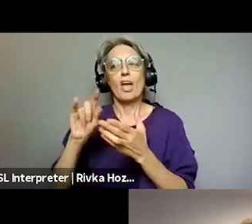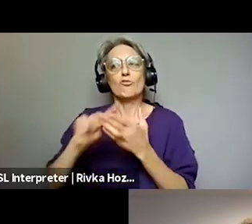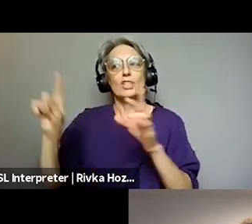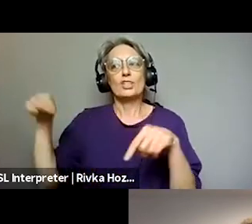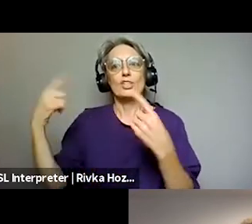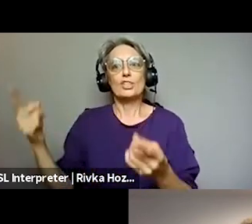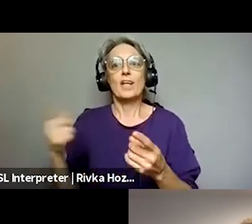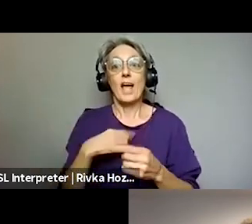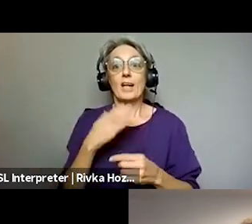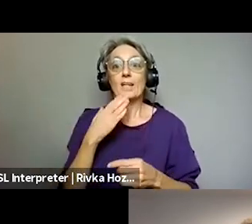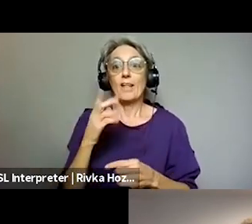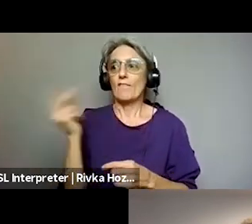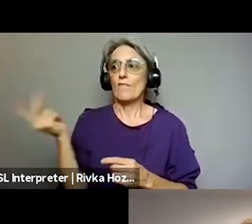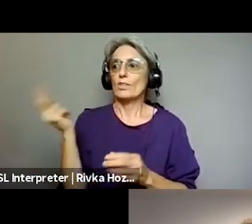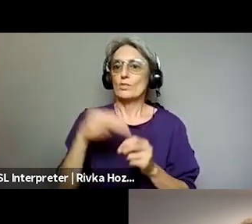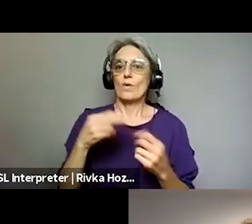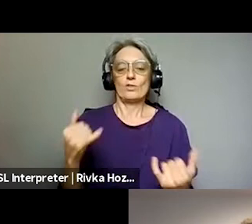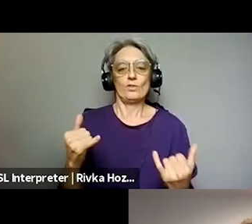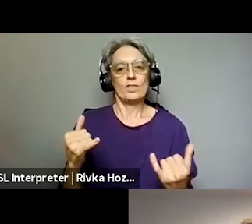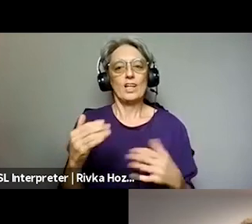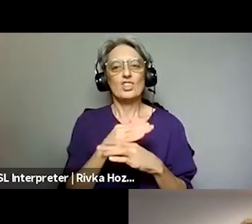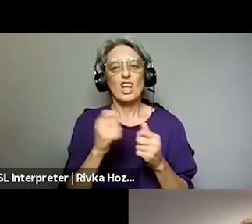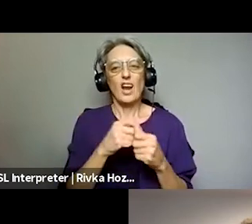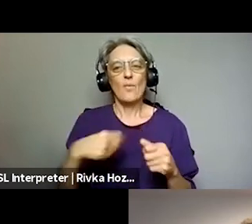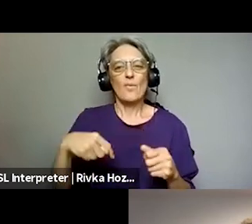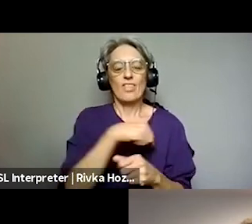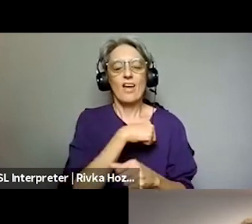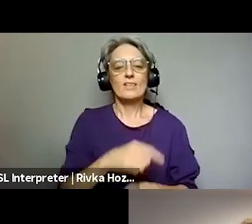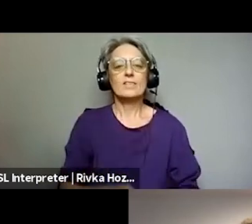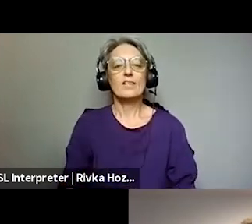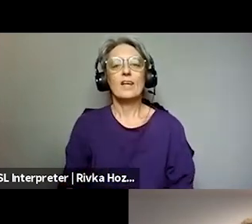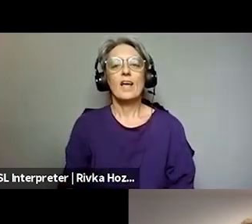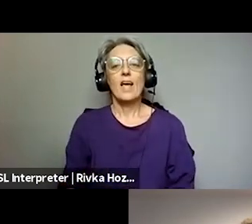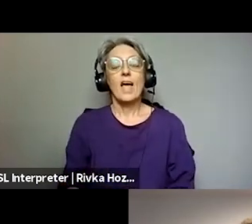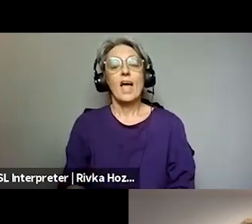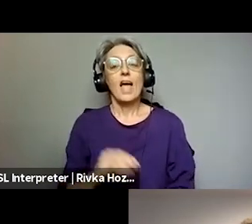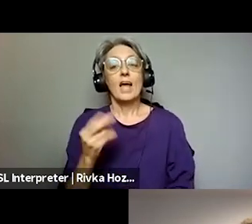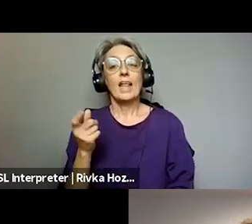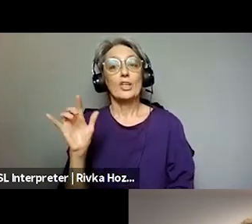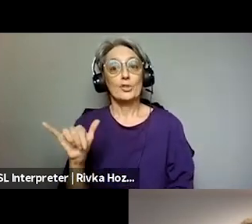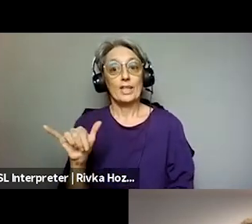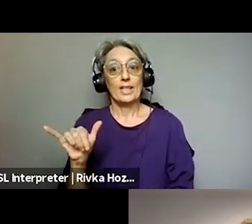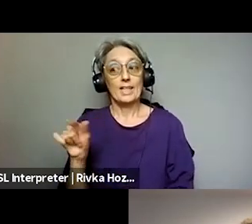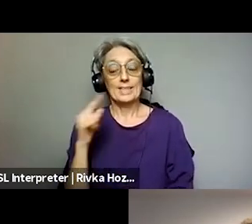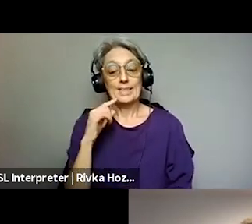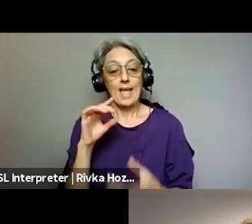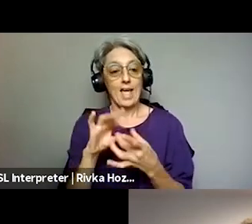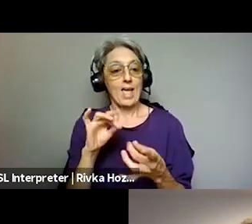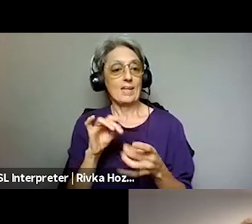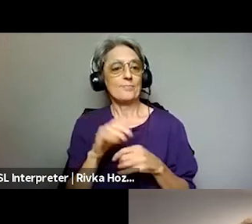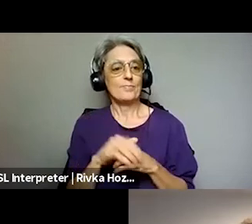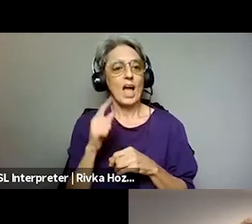today to share it with us. And as you said Hilary, I think you know you were commenting about the